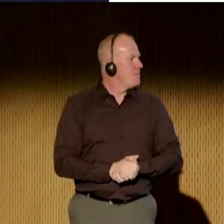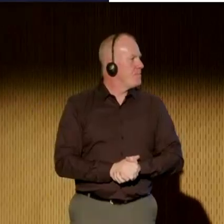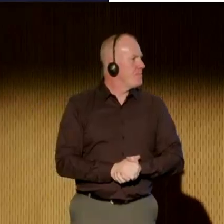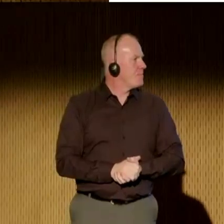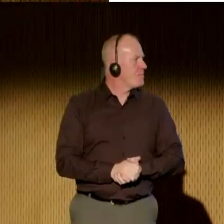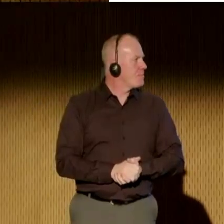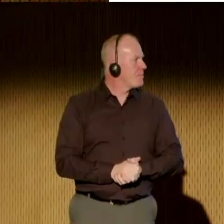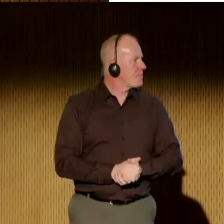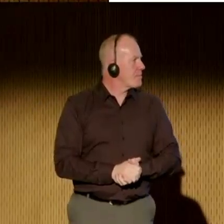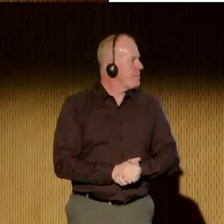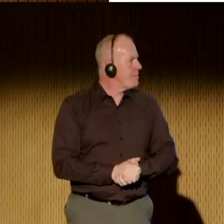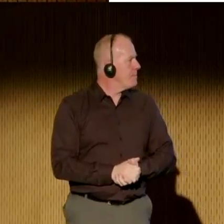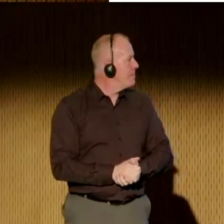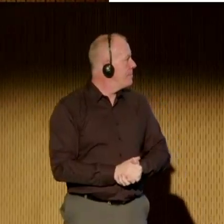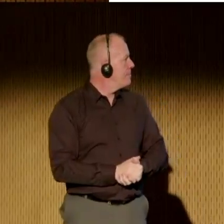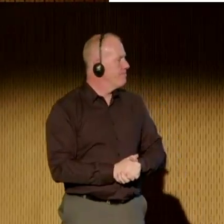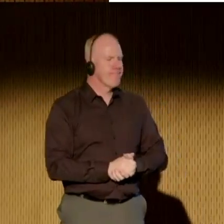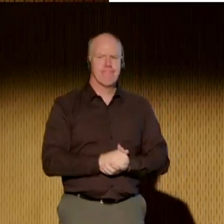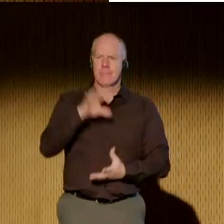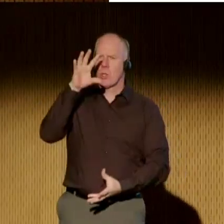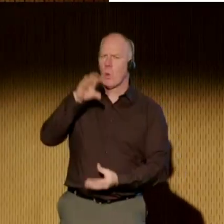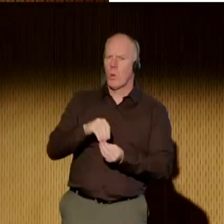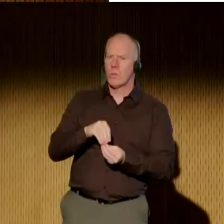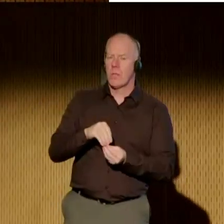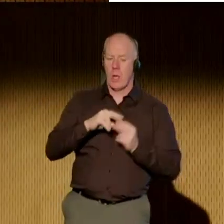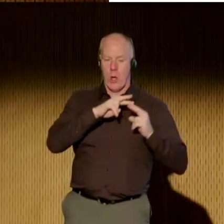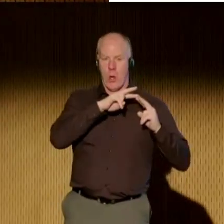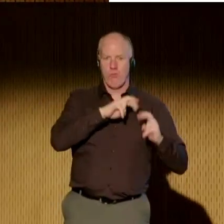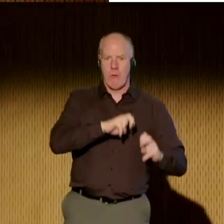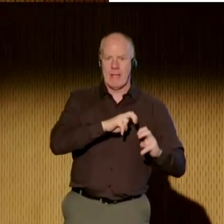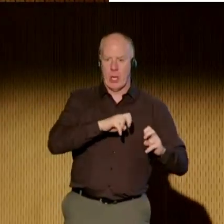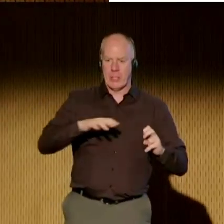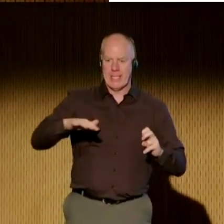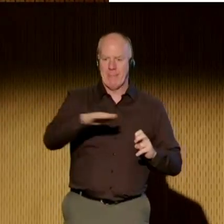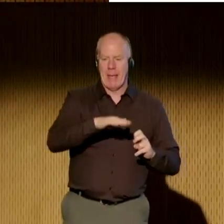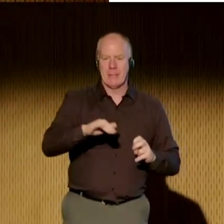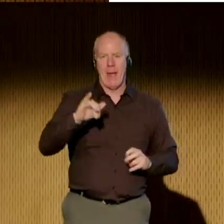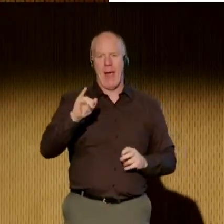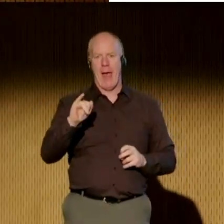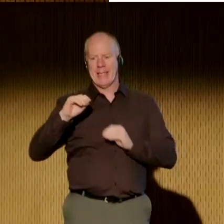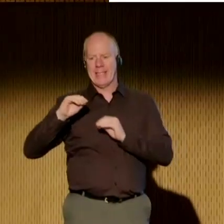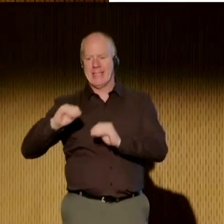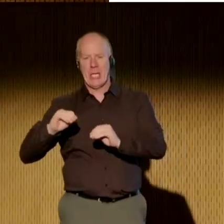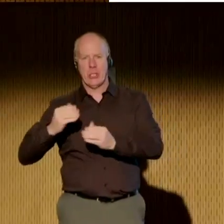All right. To conclude, so from research to space, the i-teach lab. Our ultimate goal is to create a